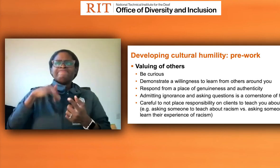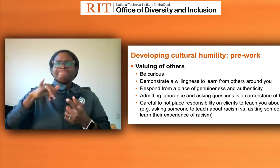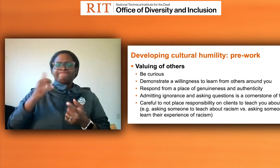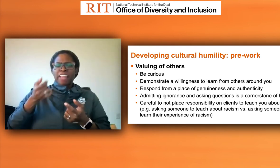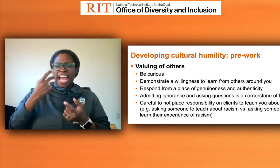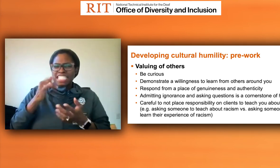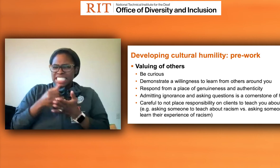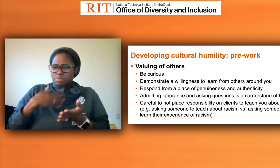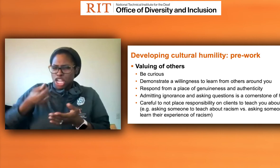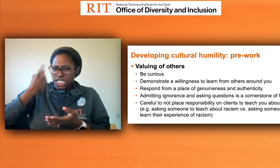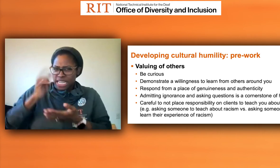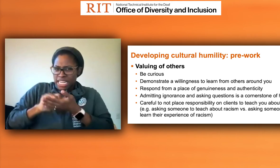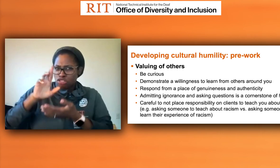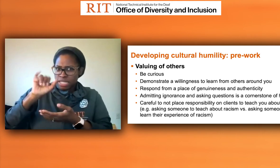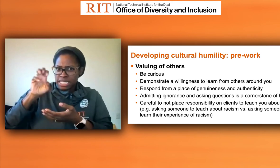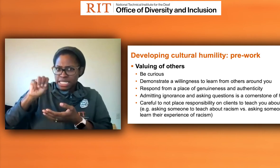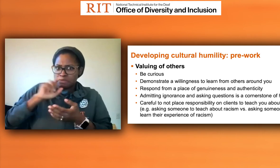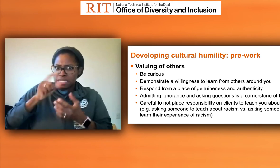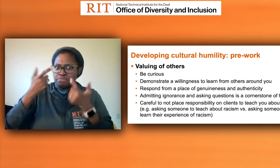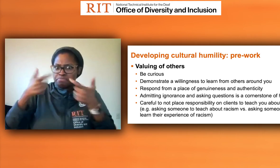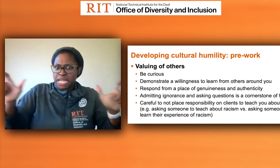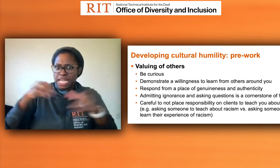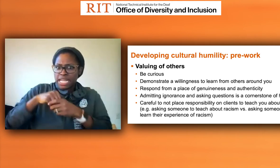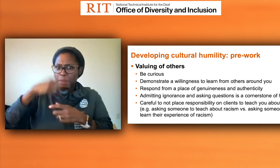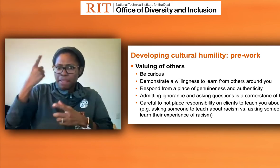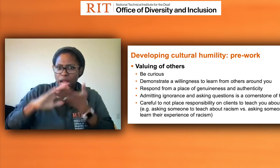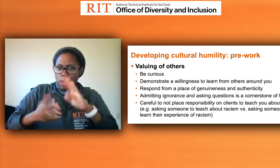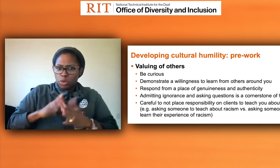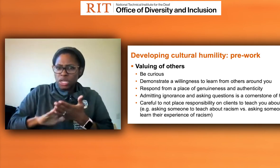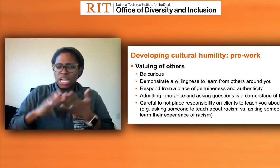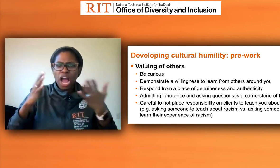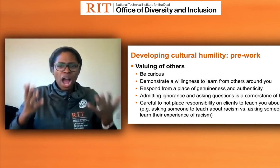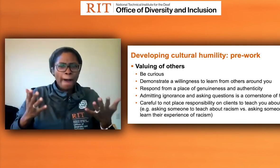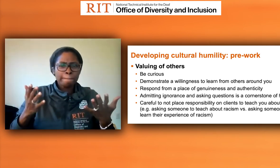something along the lines of "Tell me more about this. "I understand that racism is a big problem